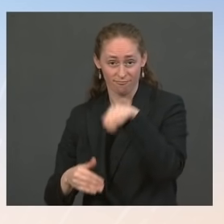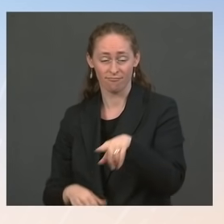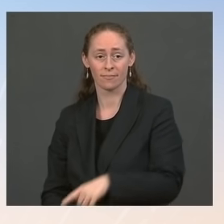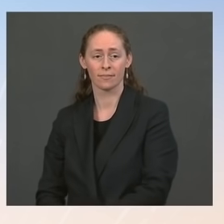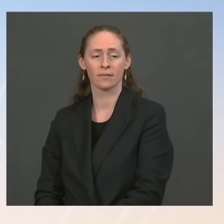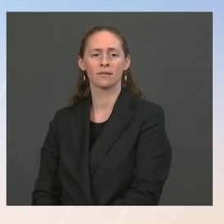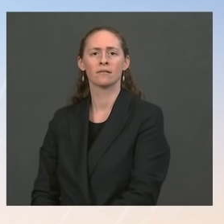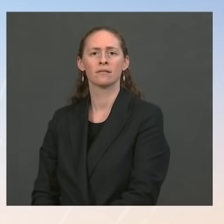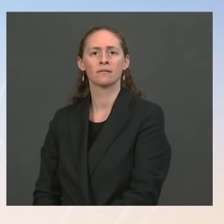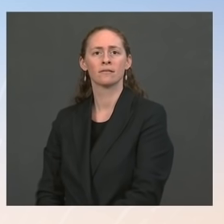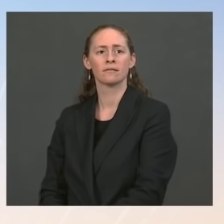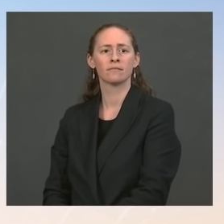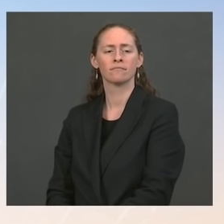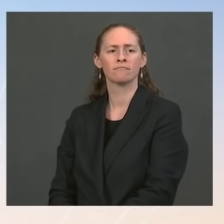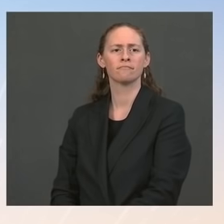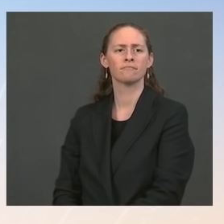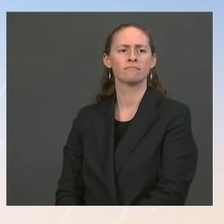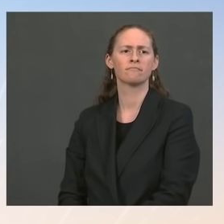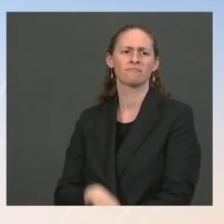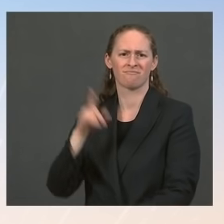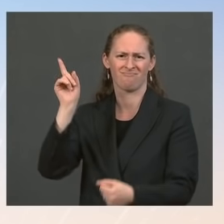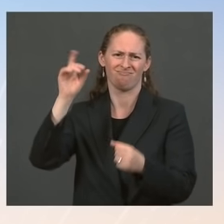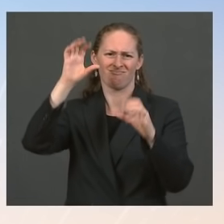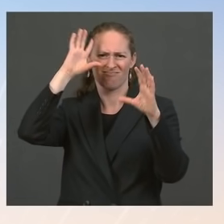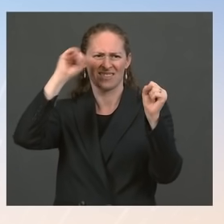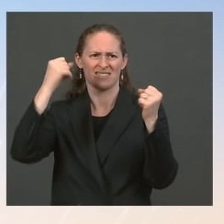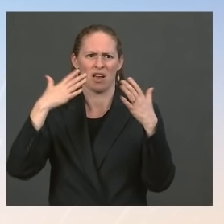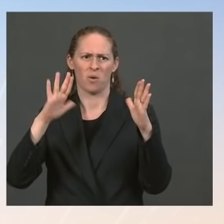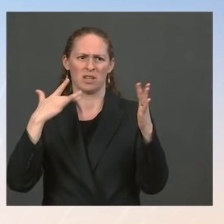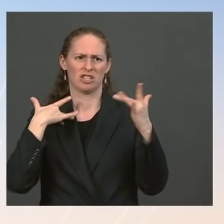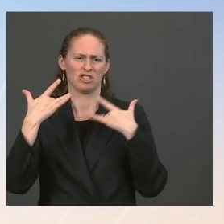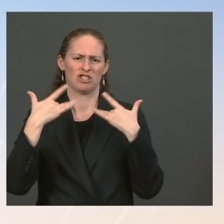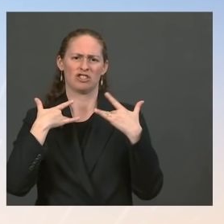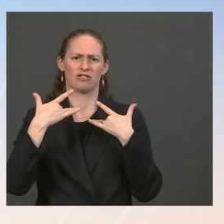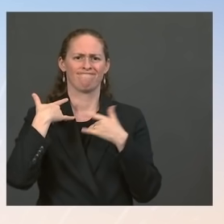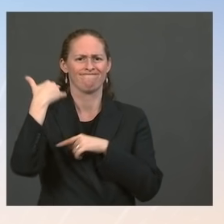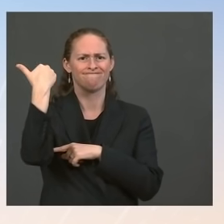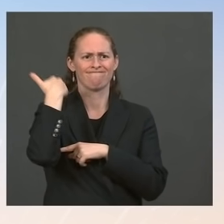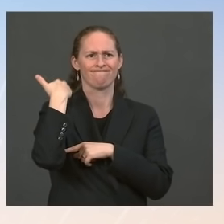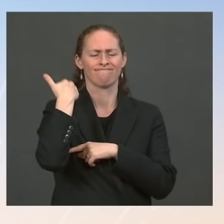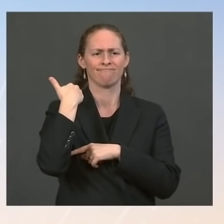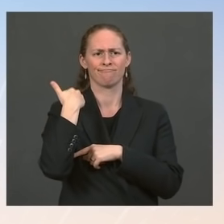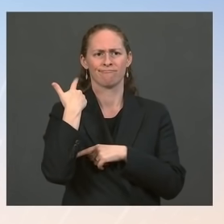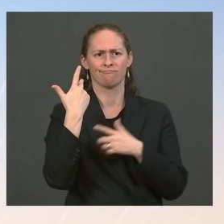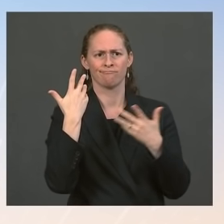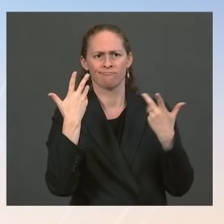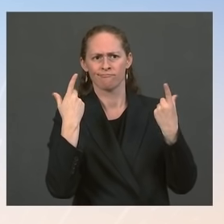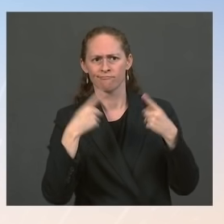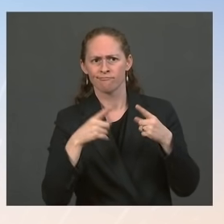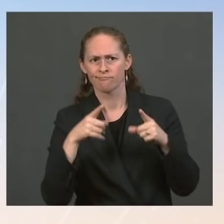the President has, of course, expressed concern, as you know, in the past about the treatment of Uyghurs; has, of course, raised that,